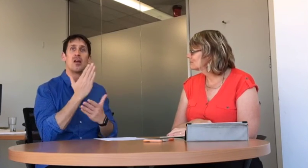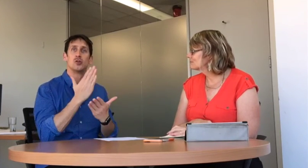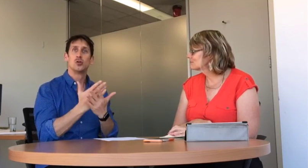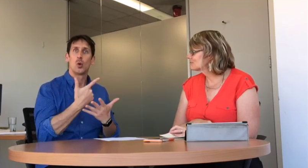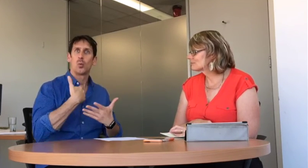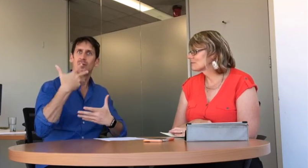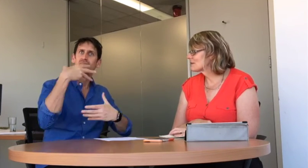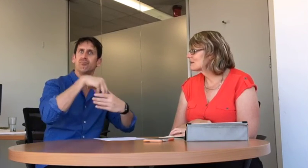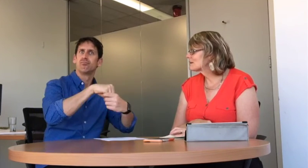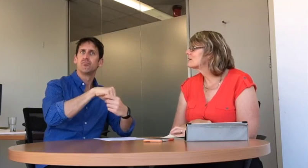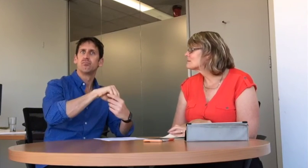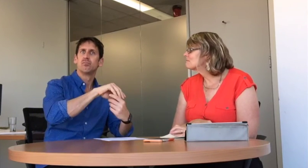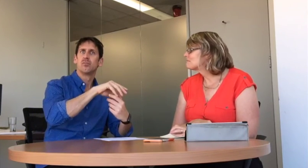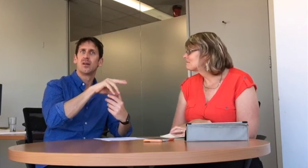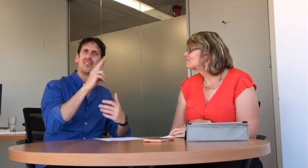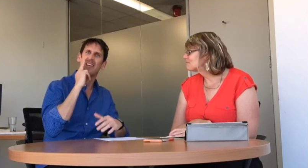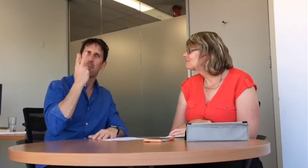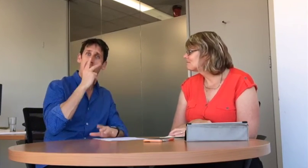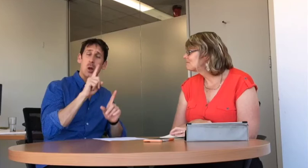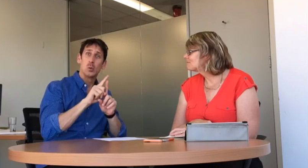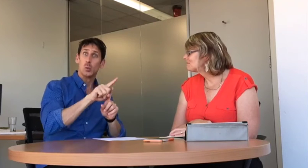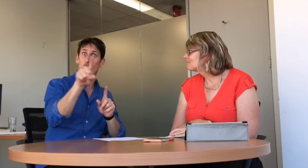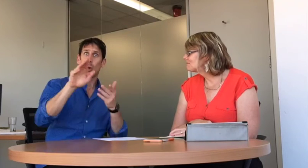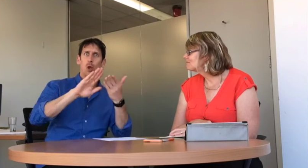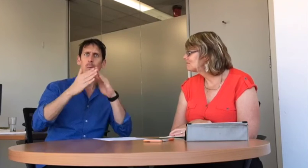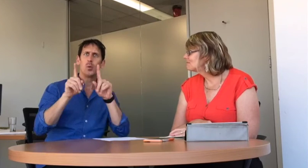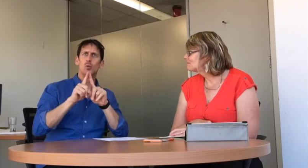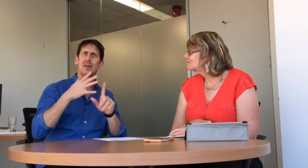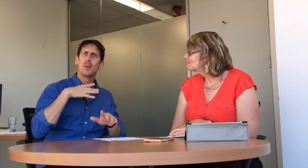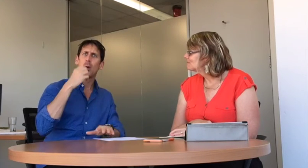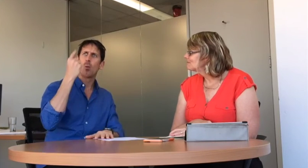So we all have a responsibility to involve deaf-blind people in our community.